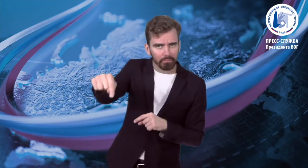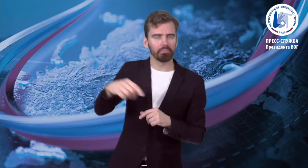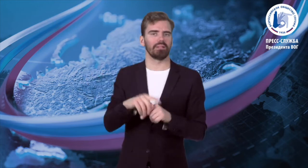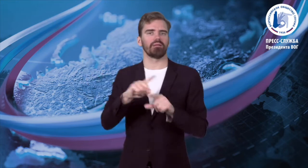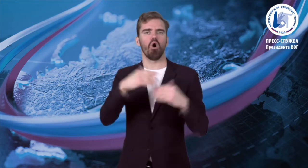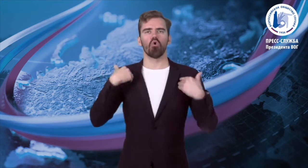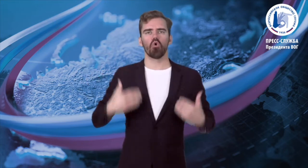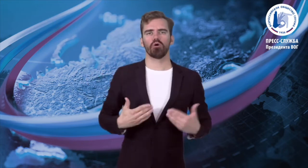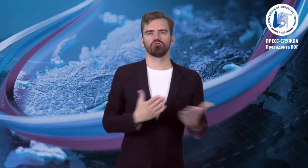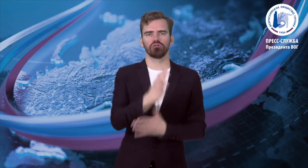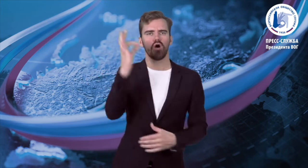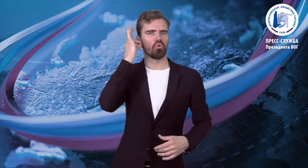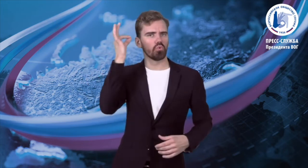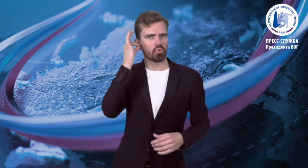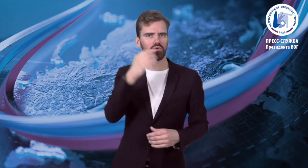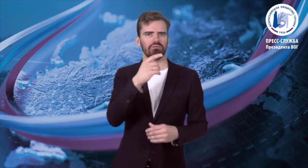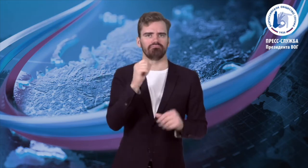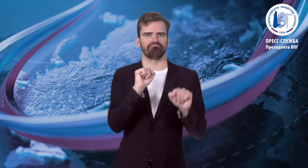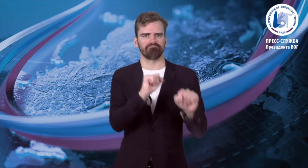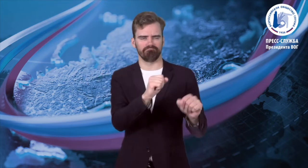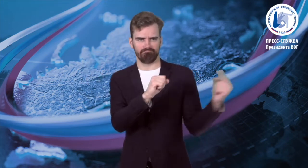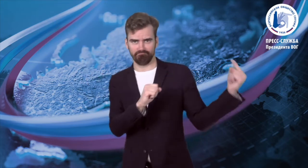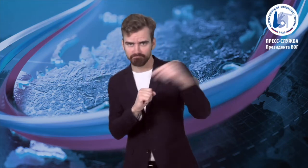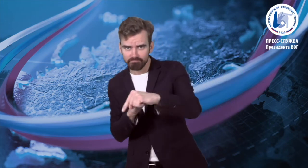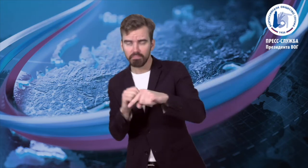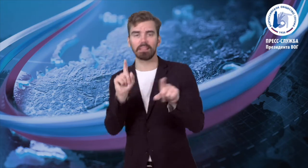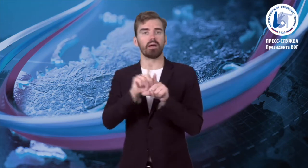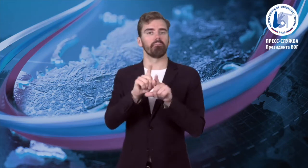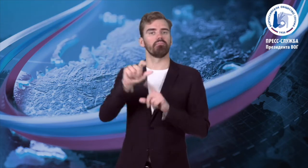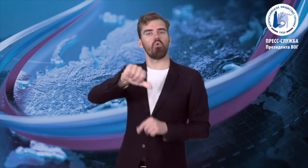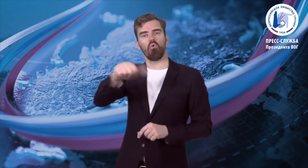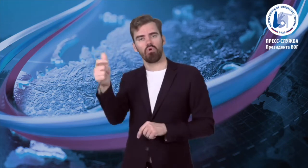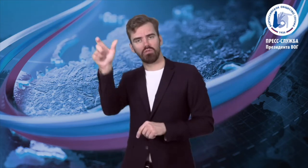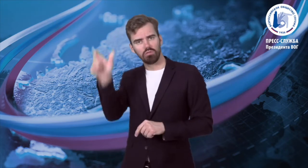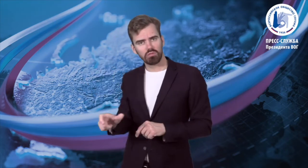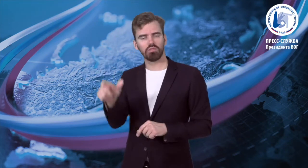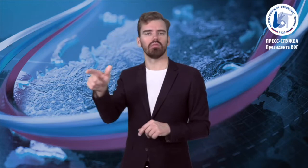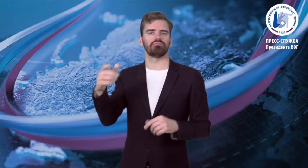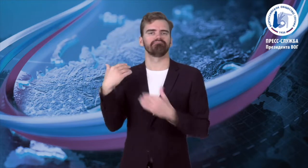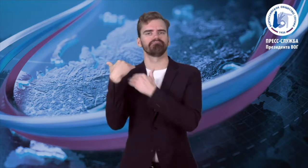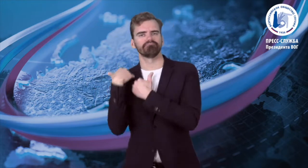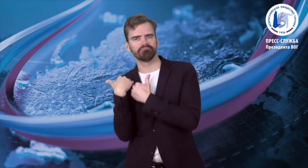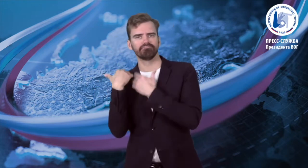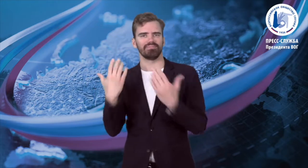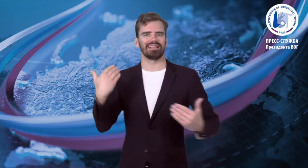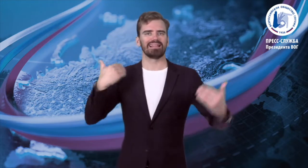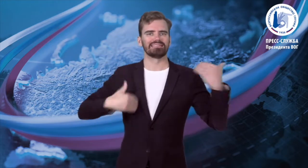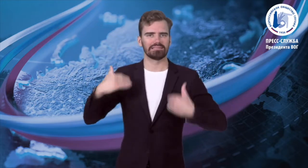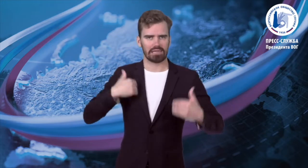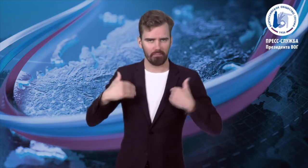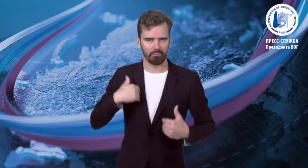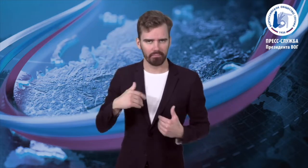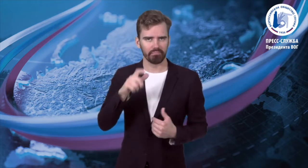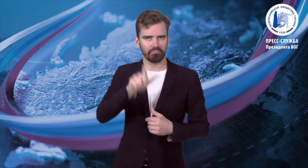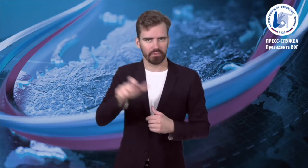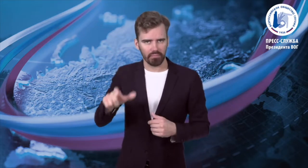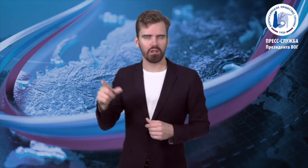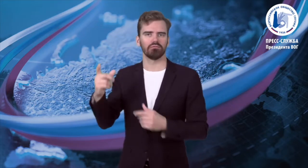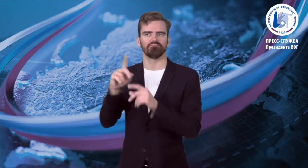in the Tambov region, Vladimir Repin, and the head of the department for the affairs of disabled people,